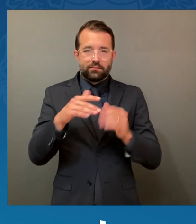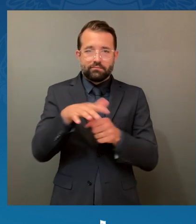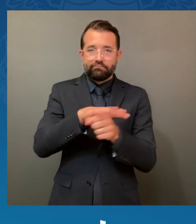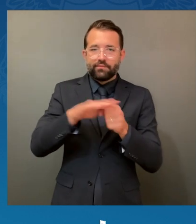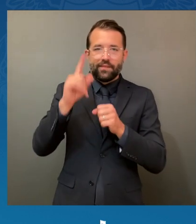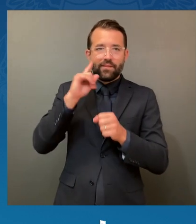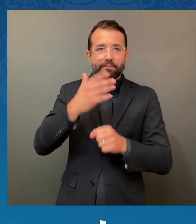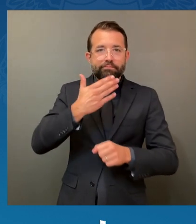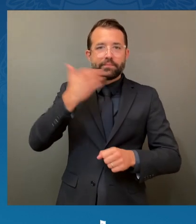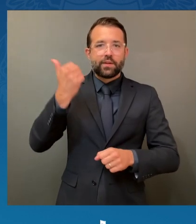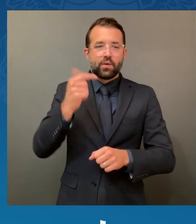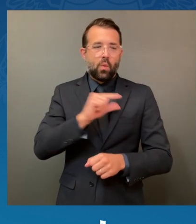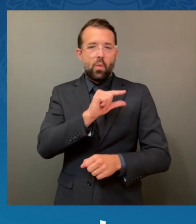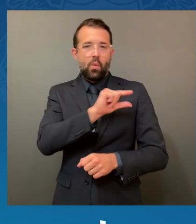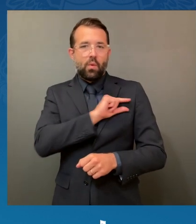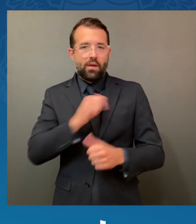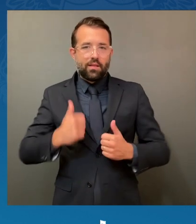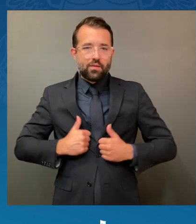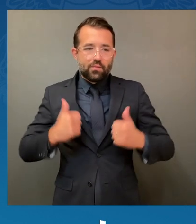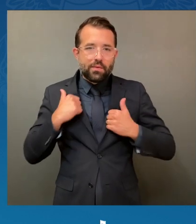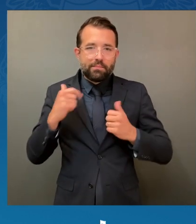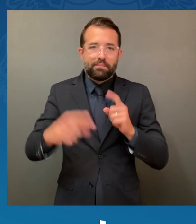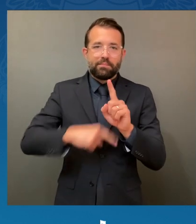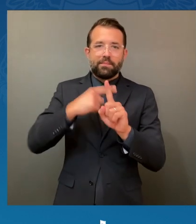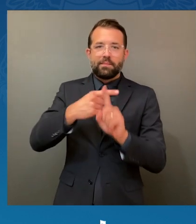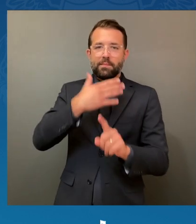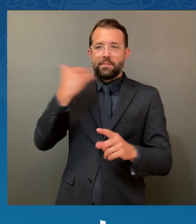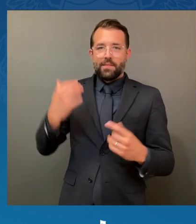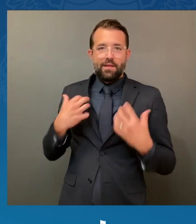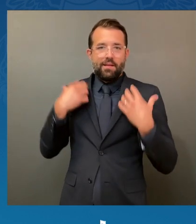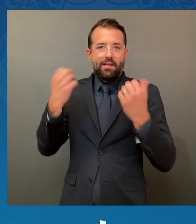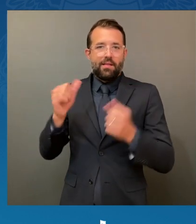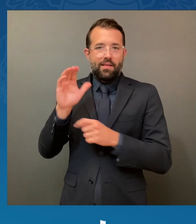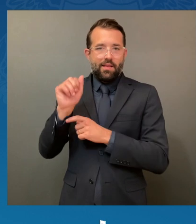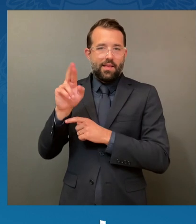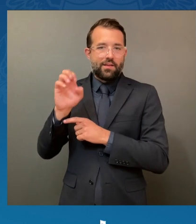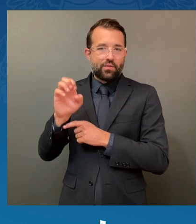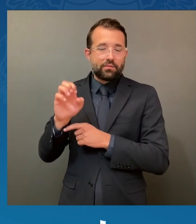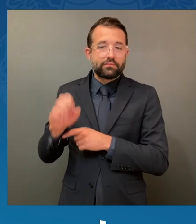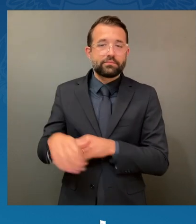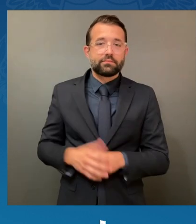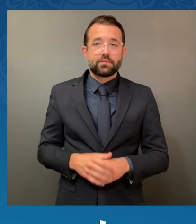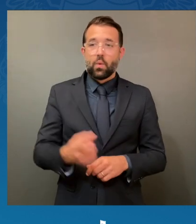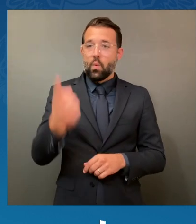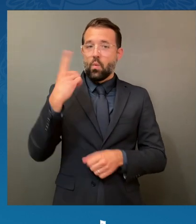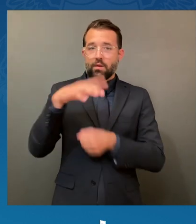One large portion of this includes assisting women in underserved environmental areas,